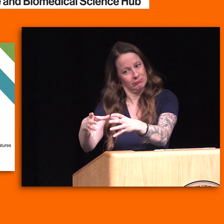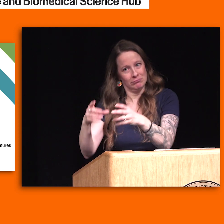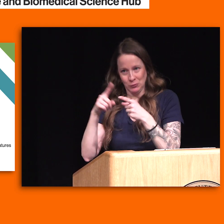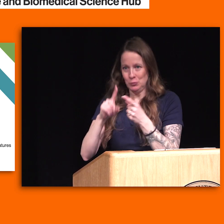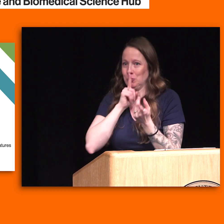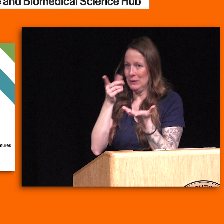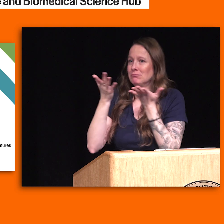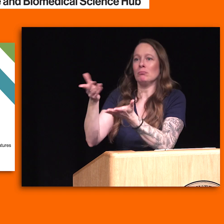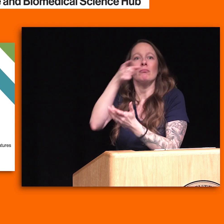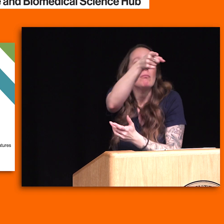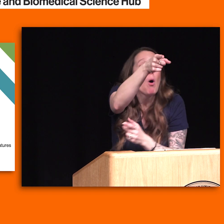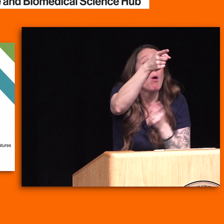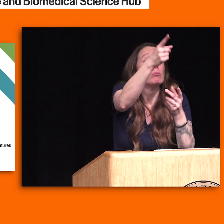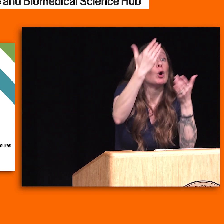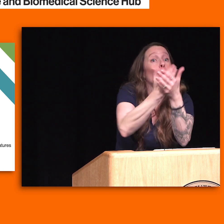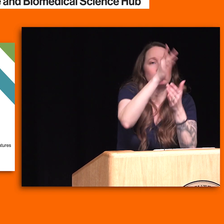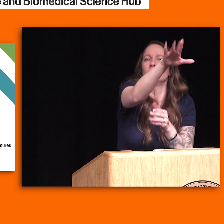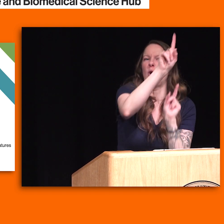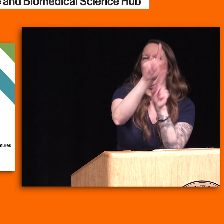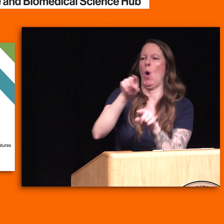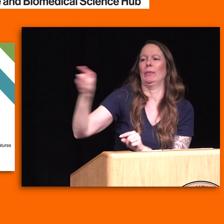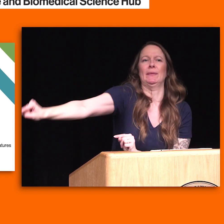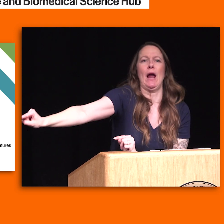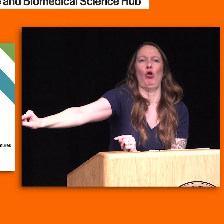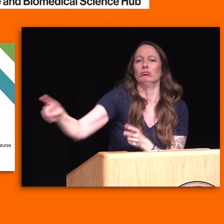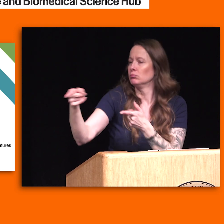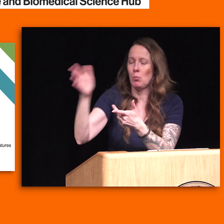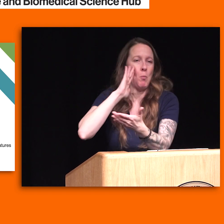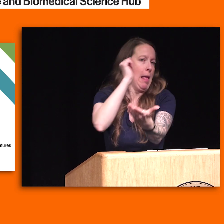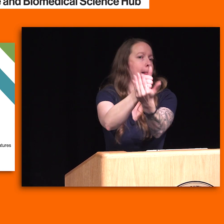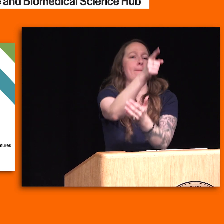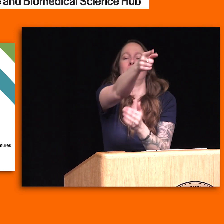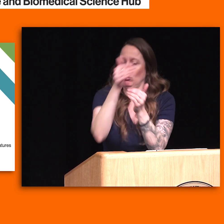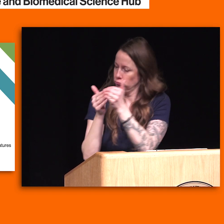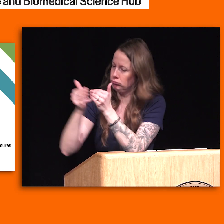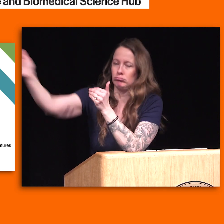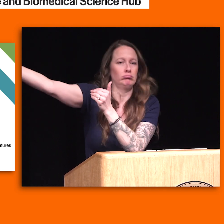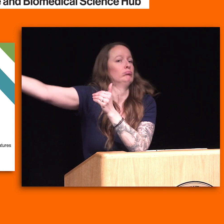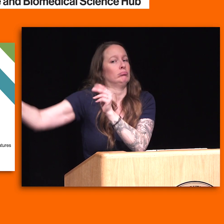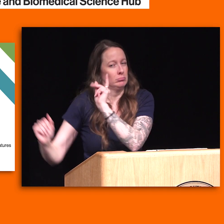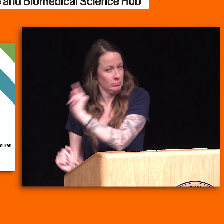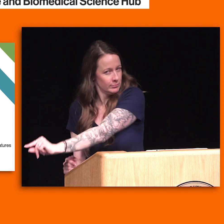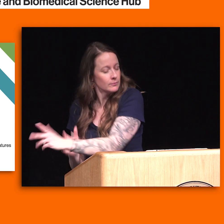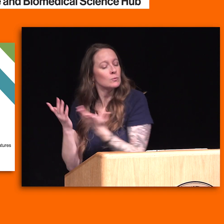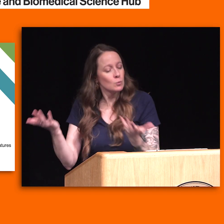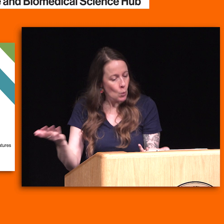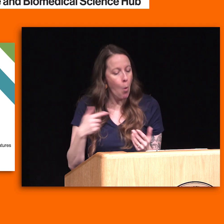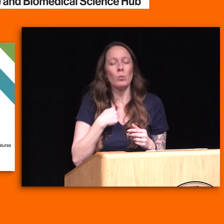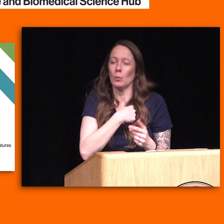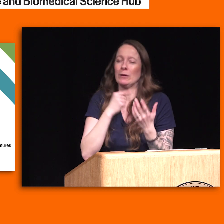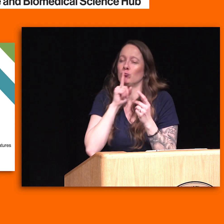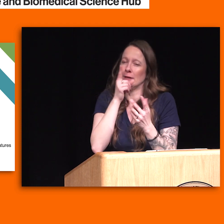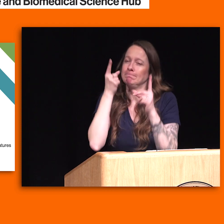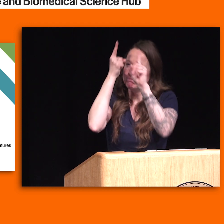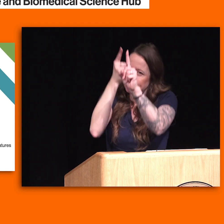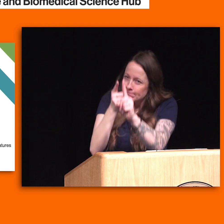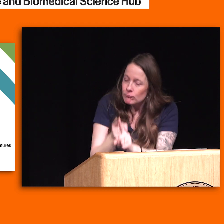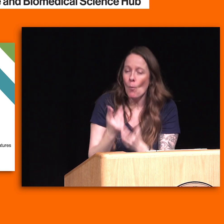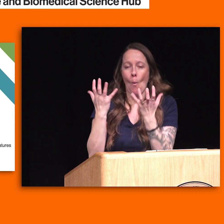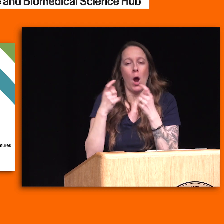and helping them navigate those systems. And so, we were able to identify any new Deaf employee could go to the centralized place